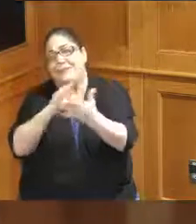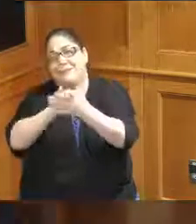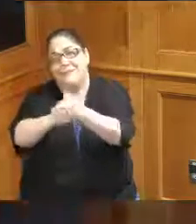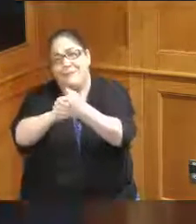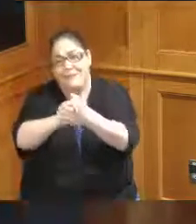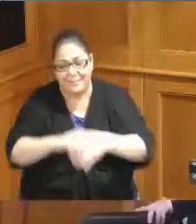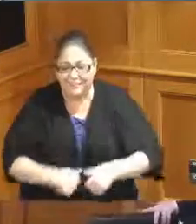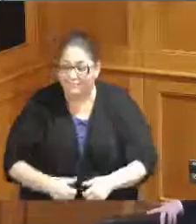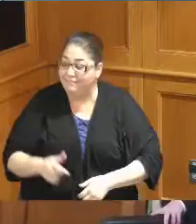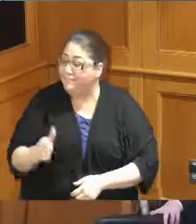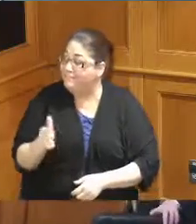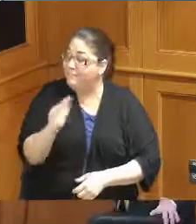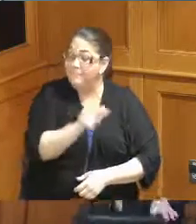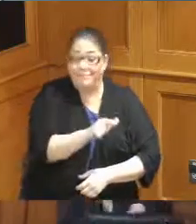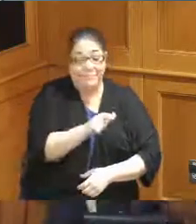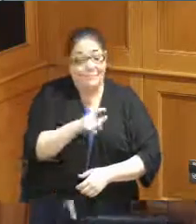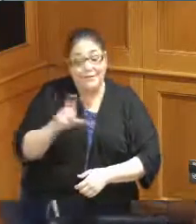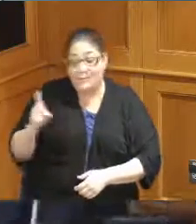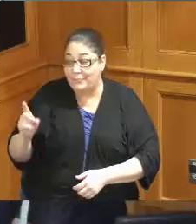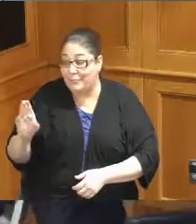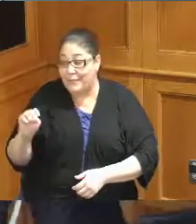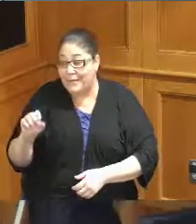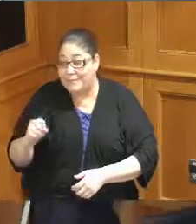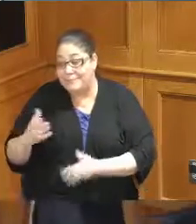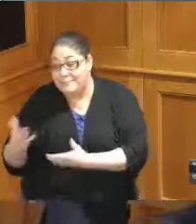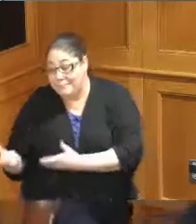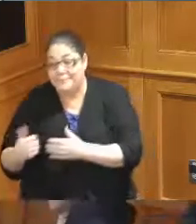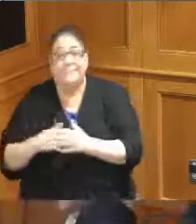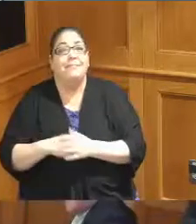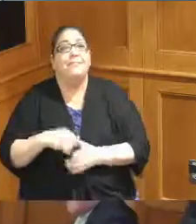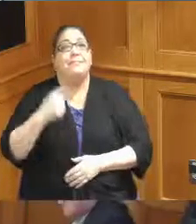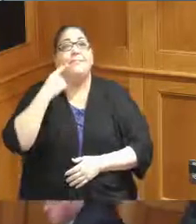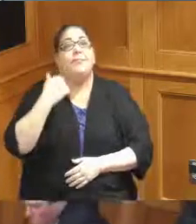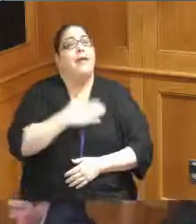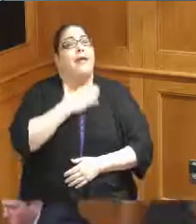Commissioner Dumas thank you Madam chair I'm just happy that we'll we are able to provide